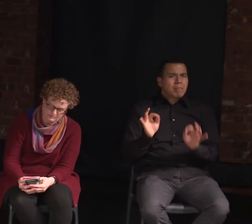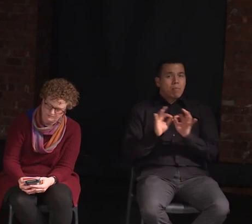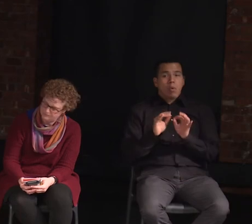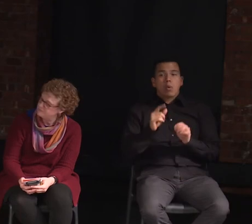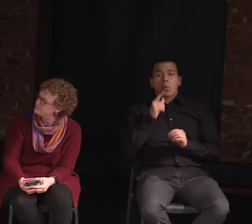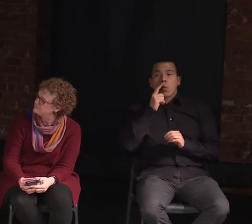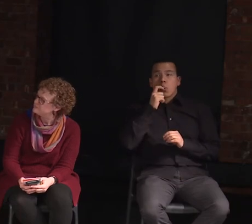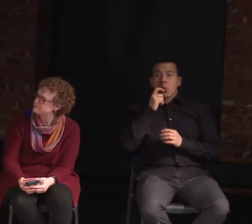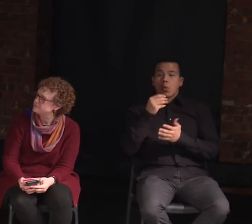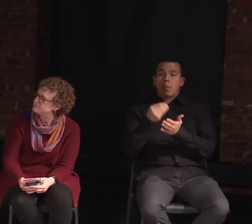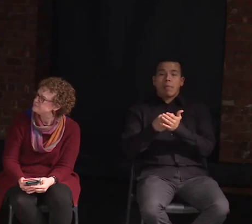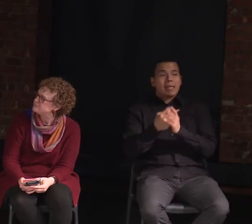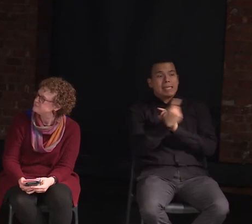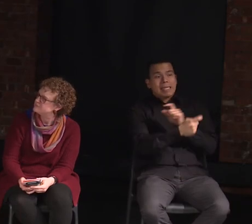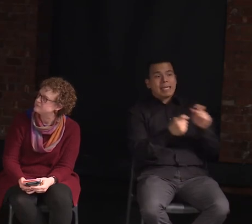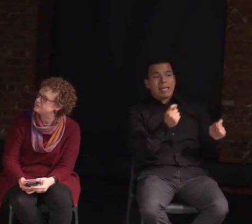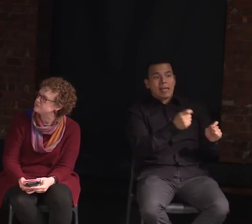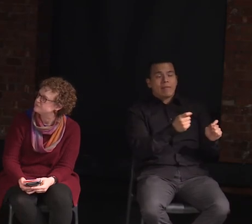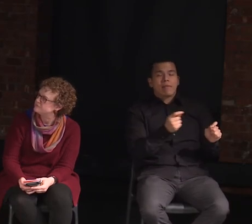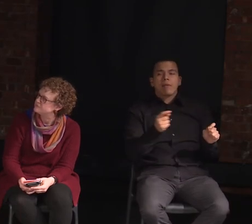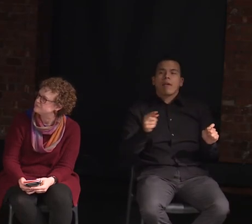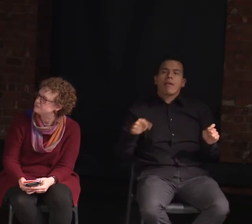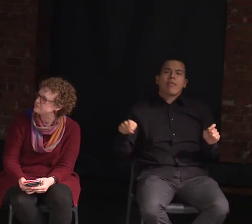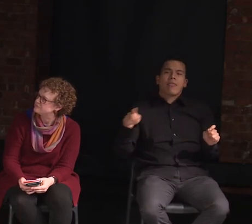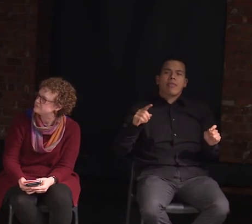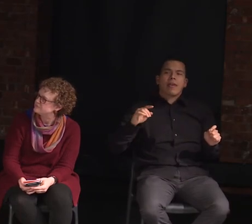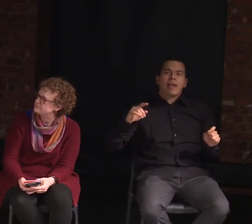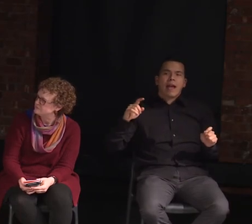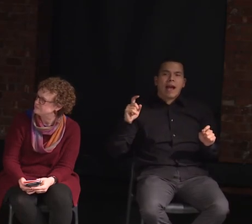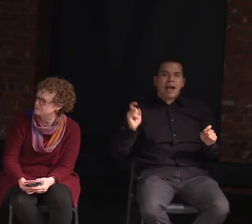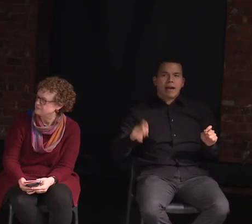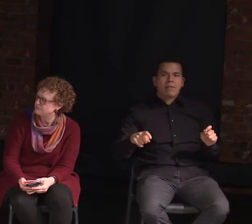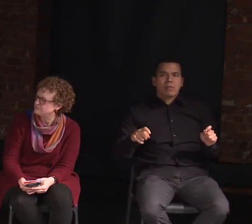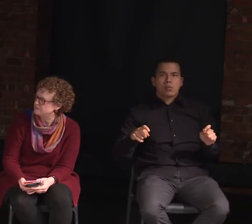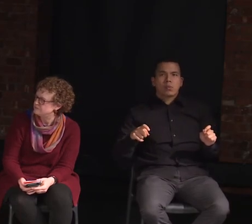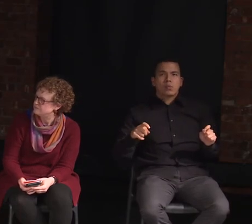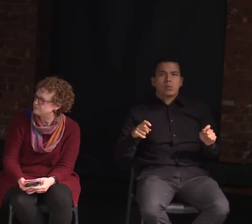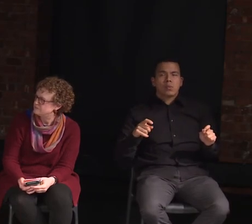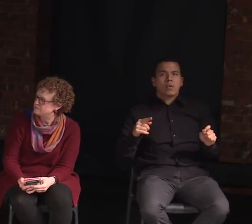what Susan said, not penalize the ugly truth that might come out when you start talking